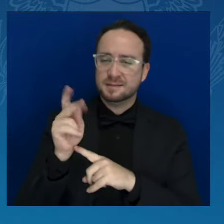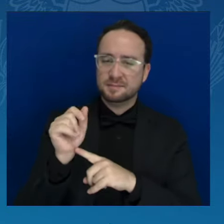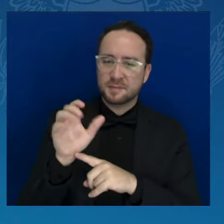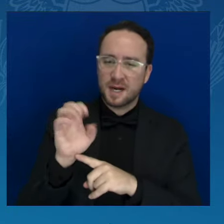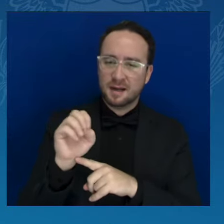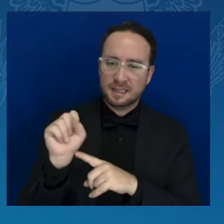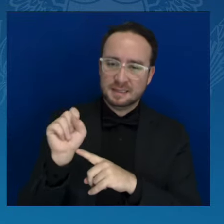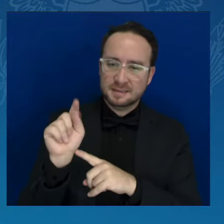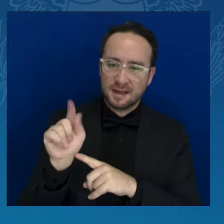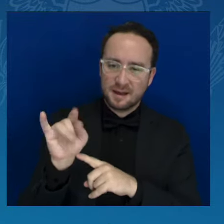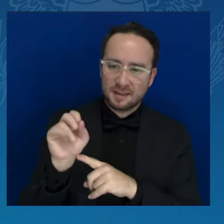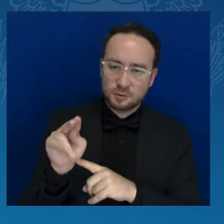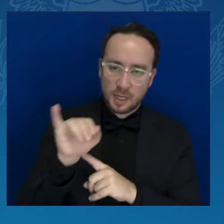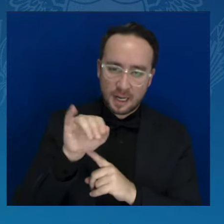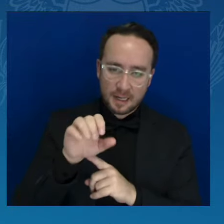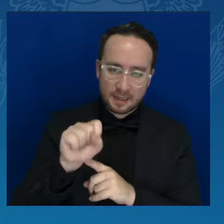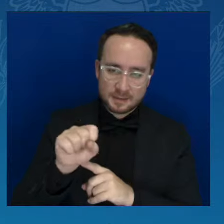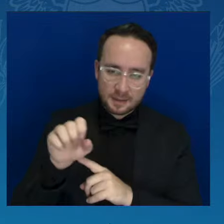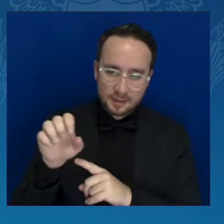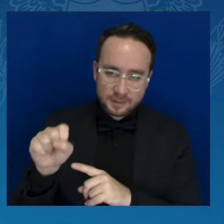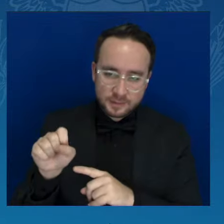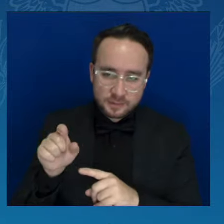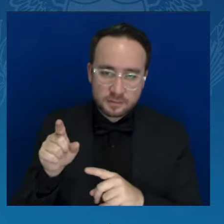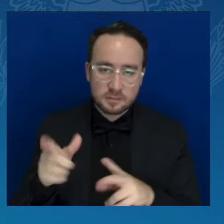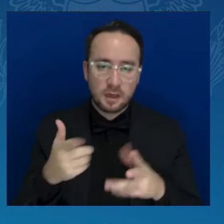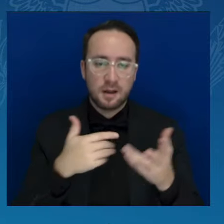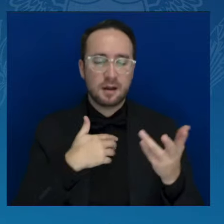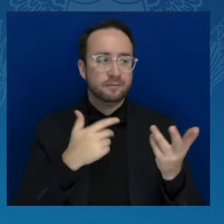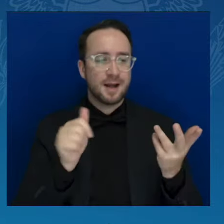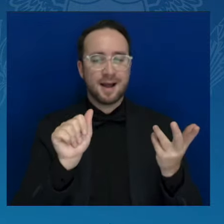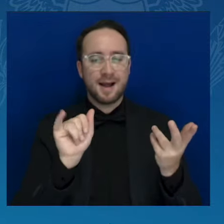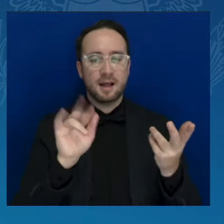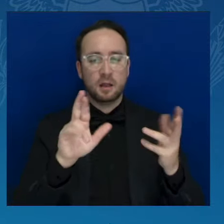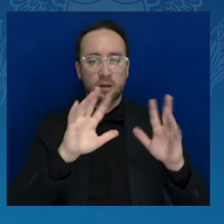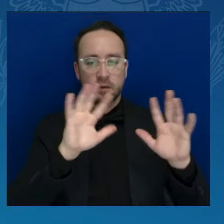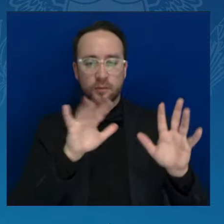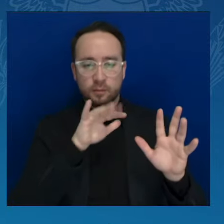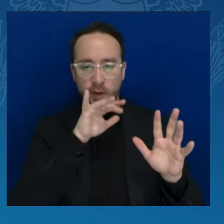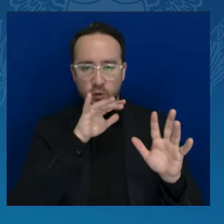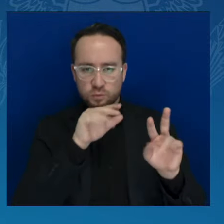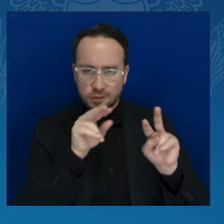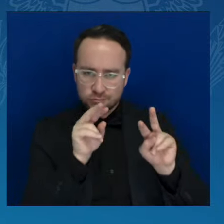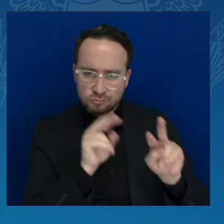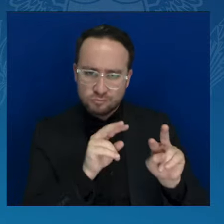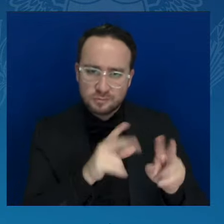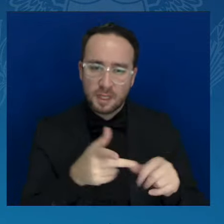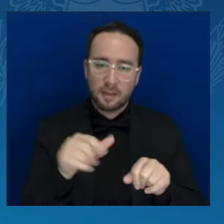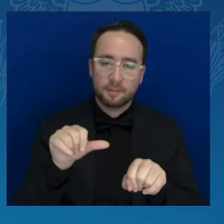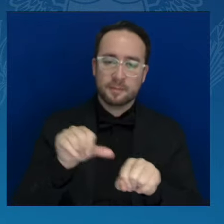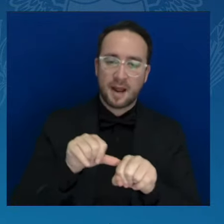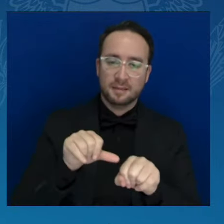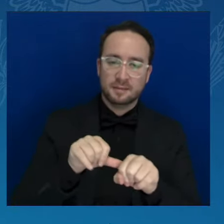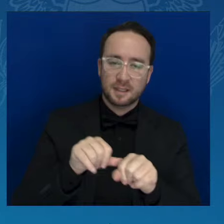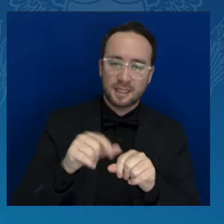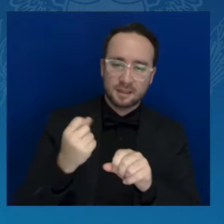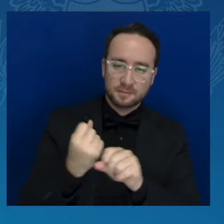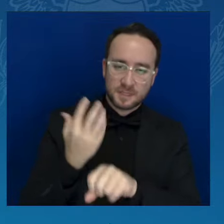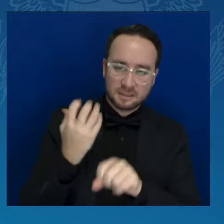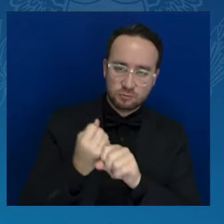saw NASA and the Indian Space Research Organization's NISAR Satellite ahead of its launch next year.